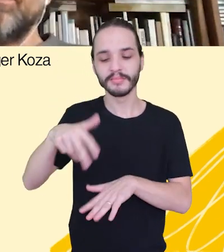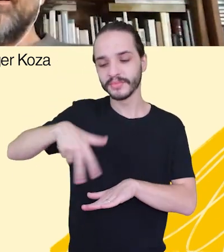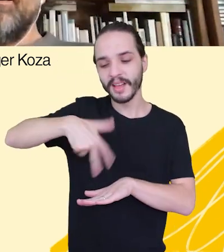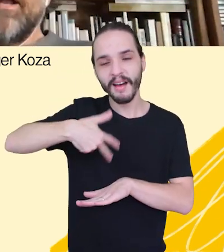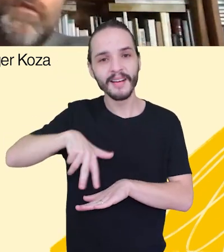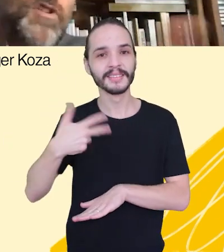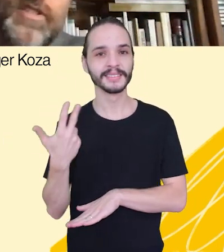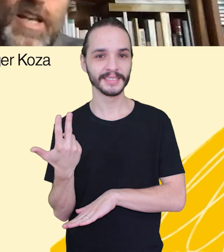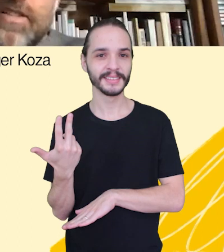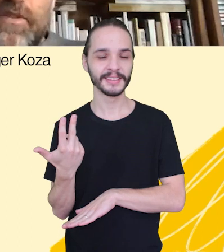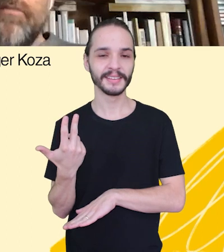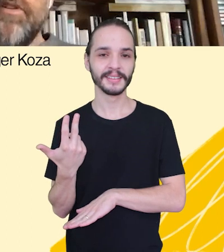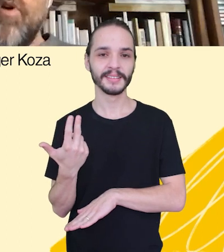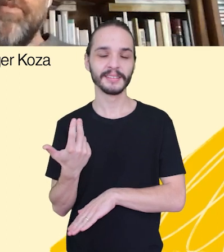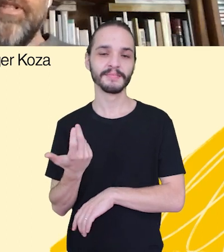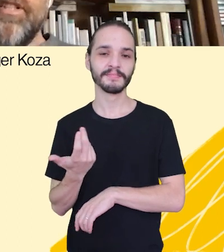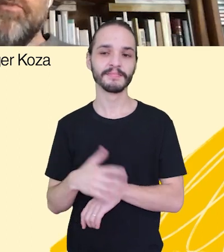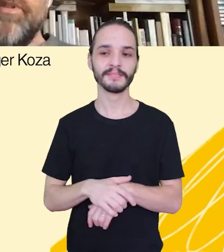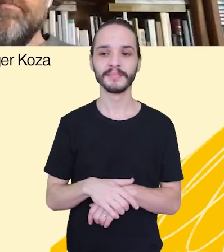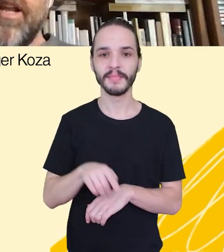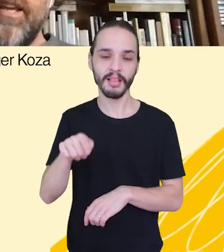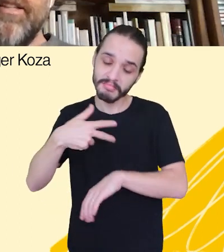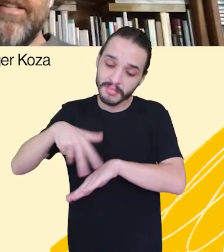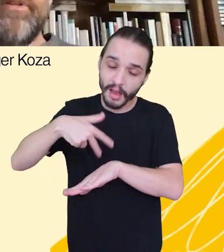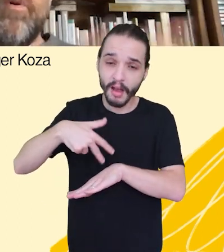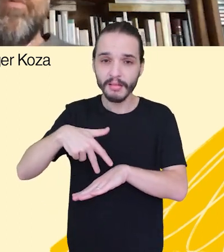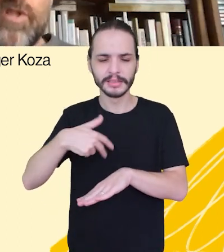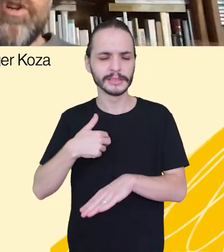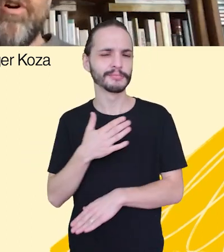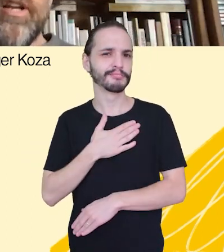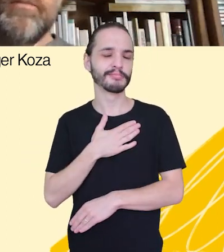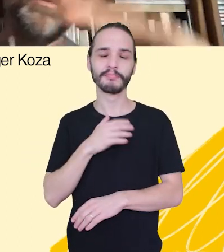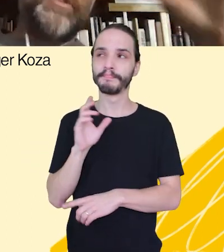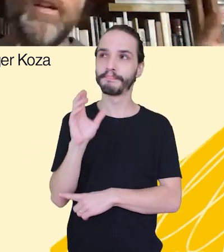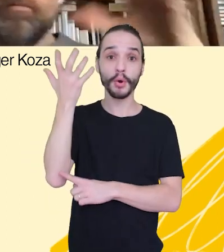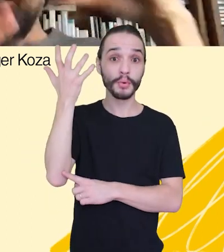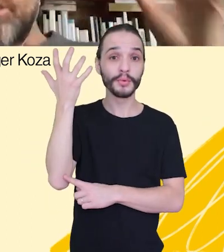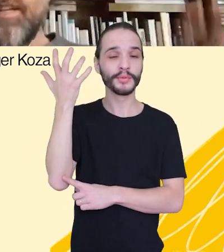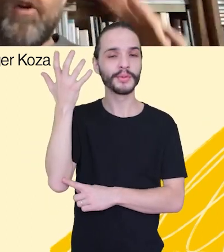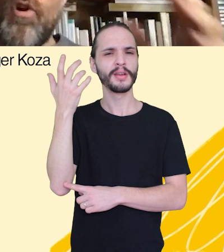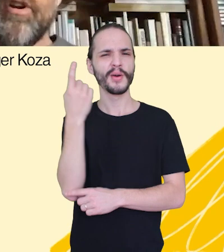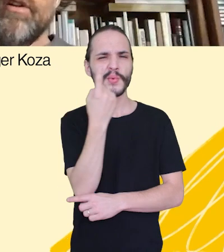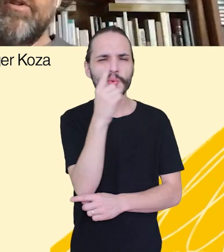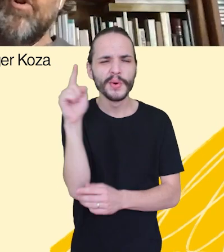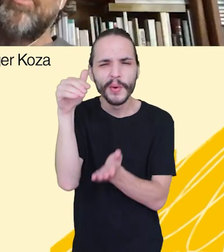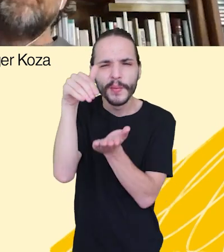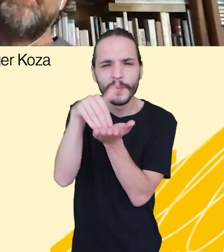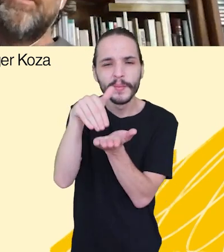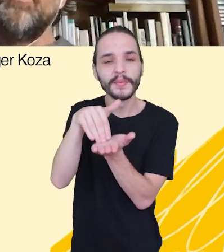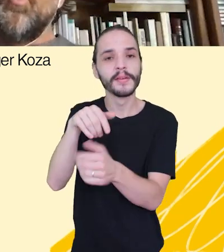And of course, in the last film, the moment that is in play the David Bowie song with the choreography